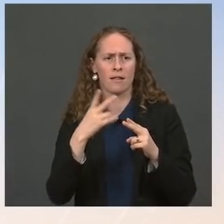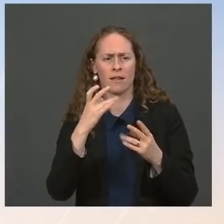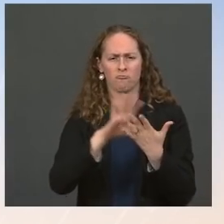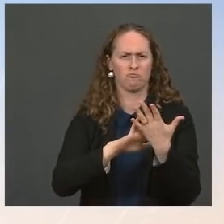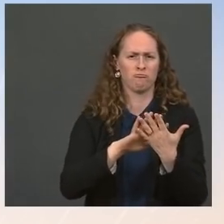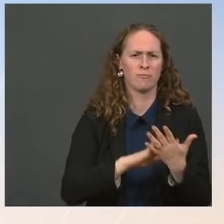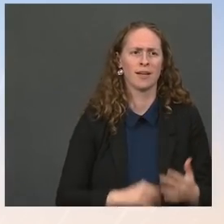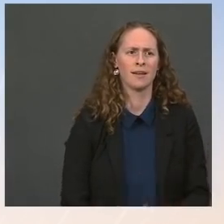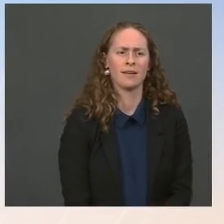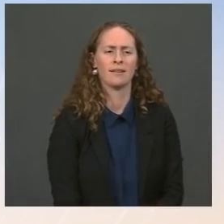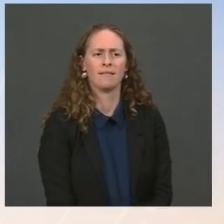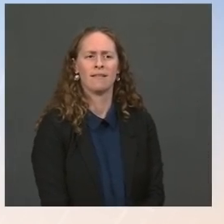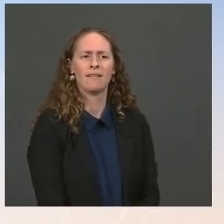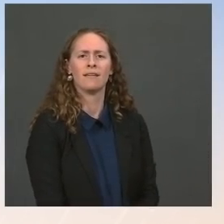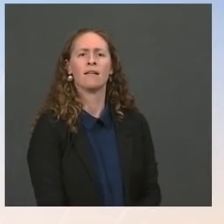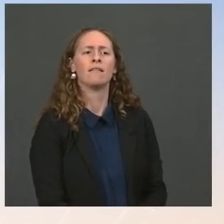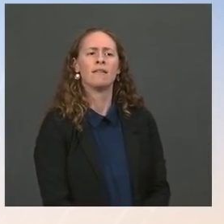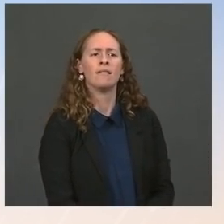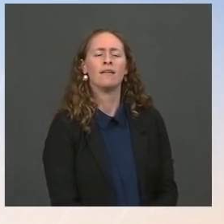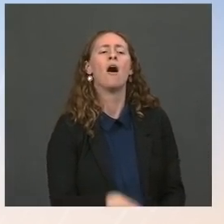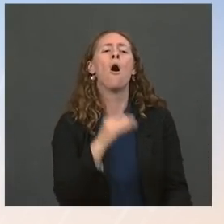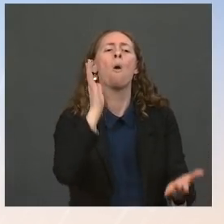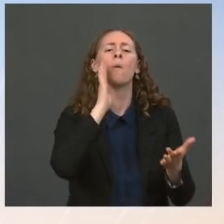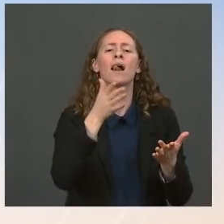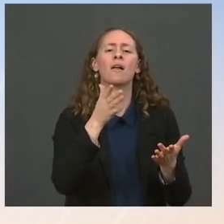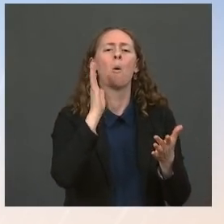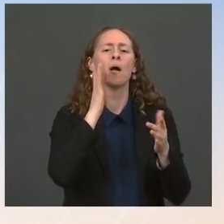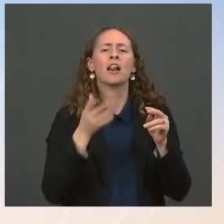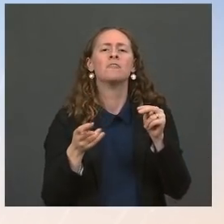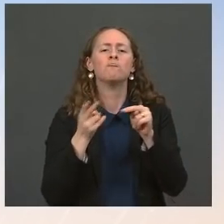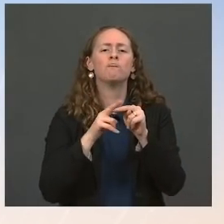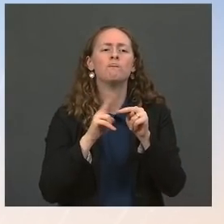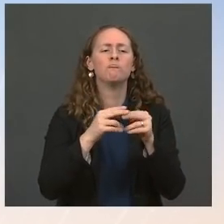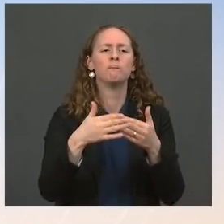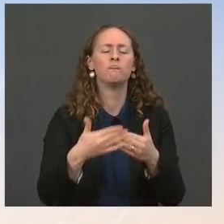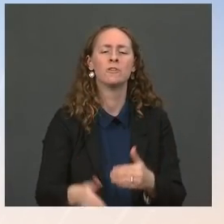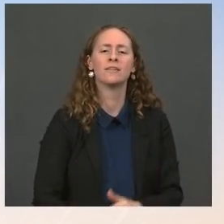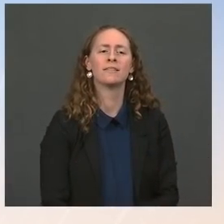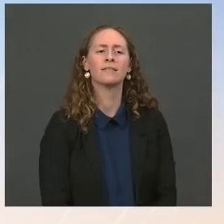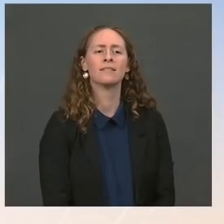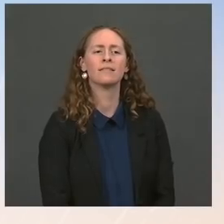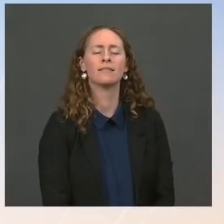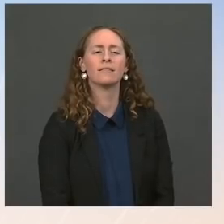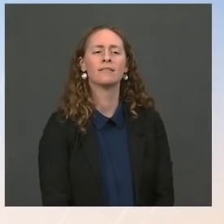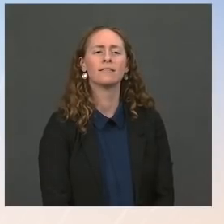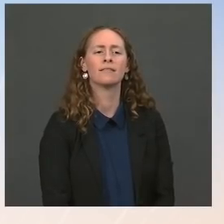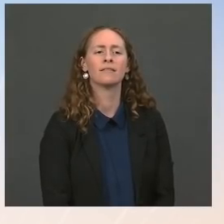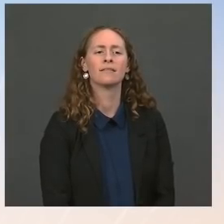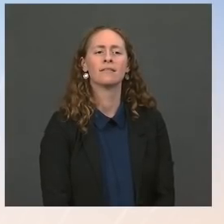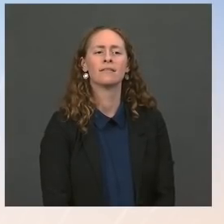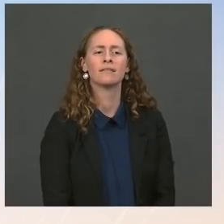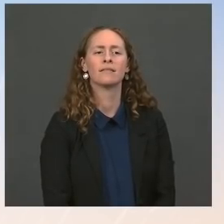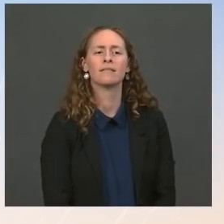the independence of the Federal Reserve, and that can give the American people and the markets confidence in what their projections